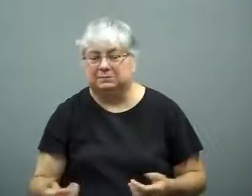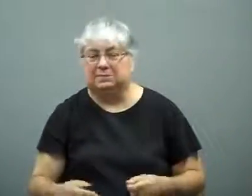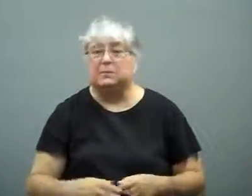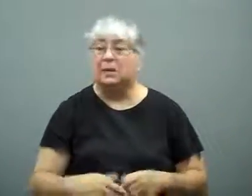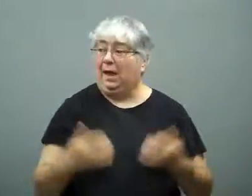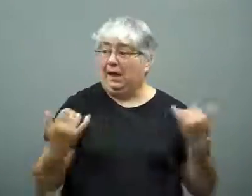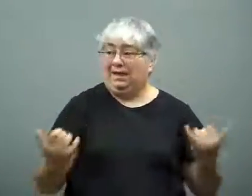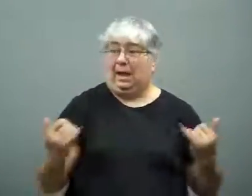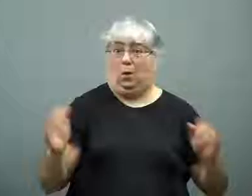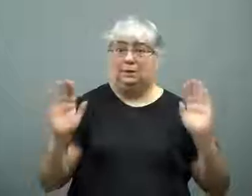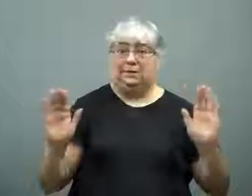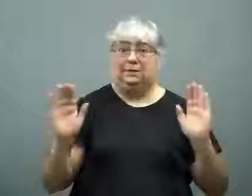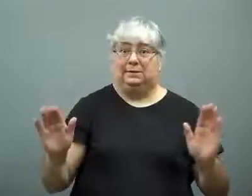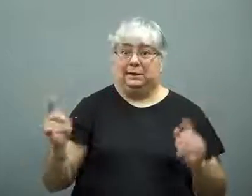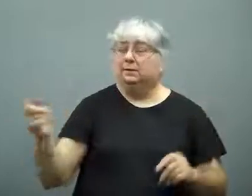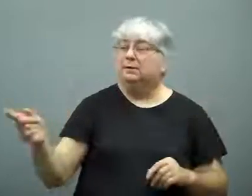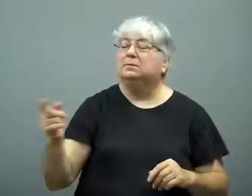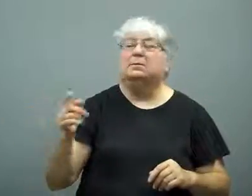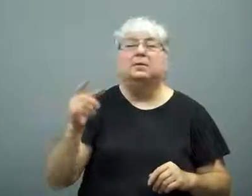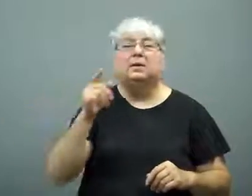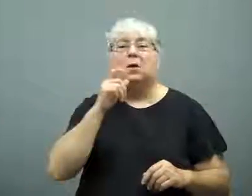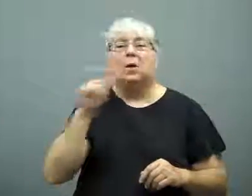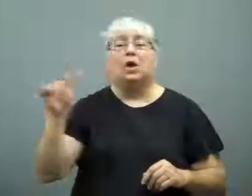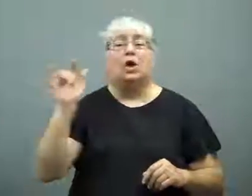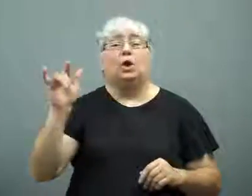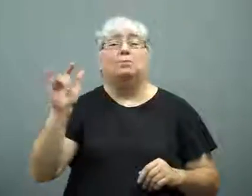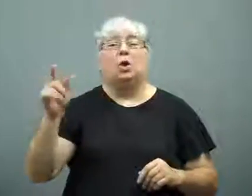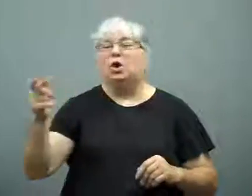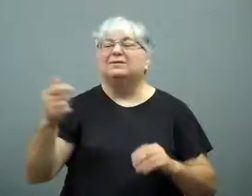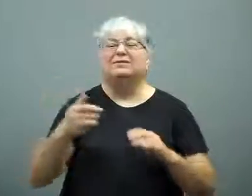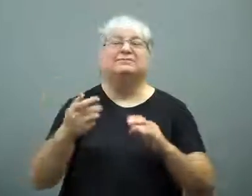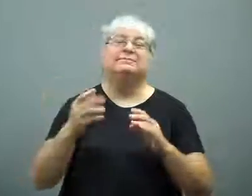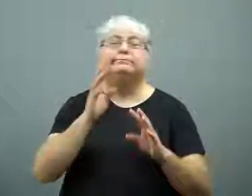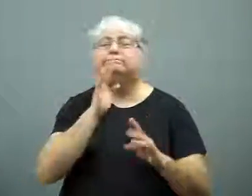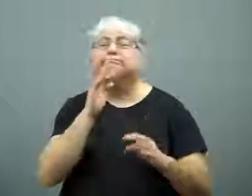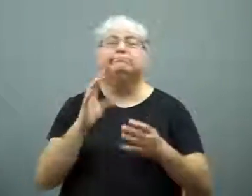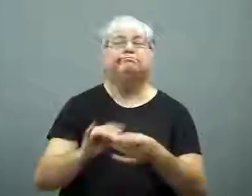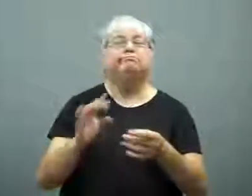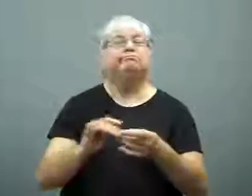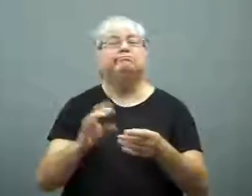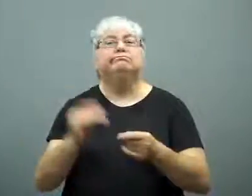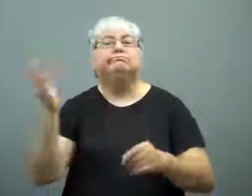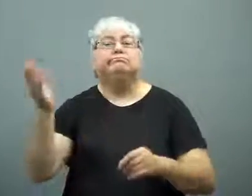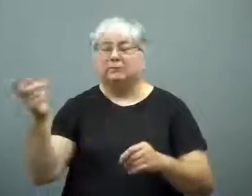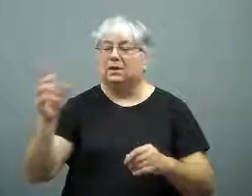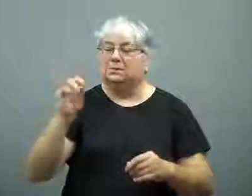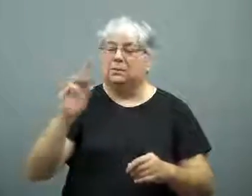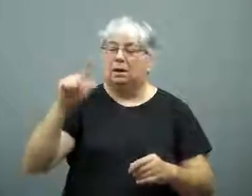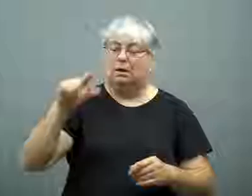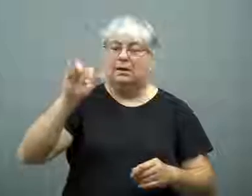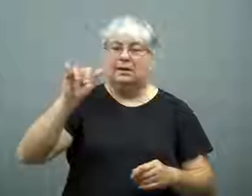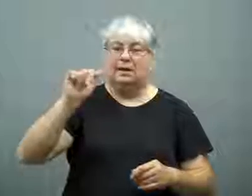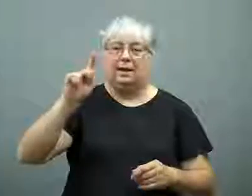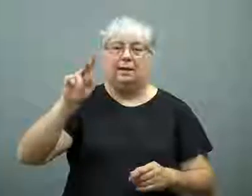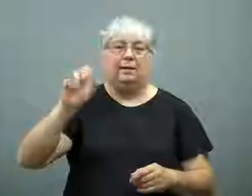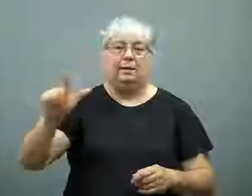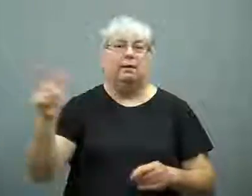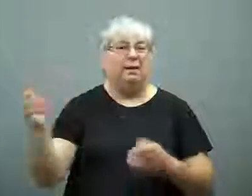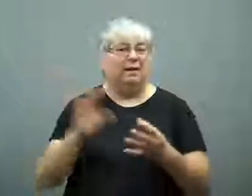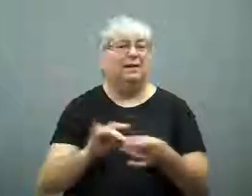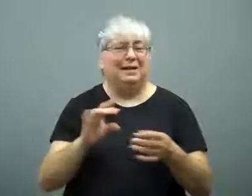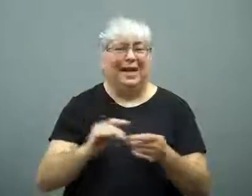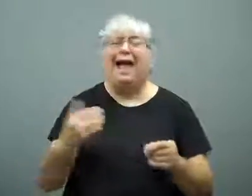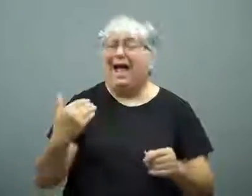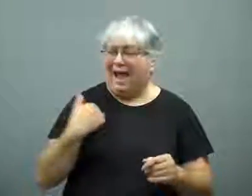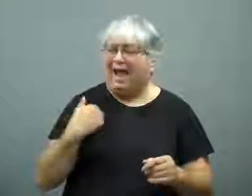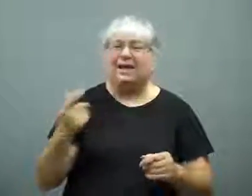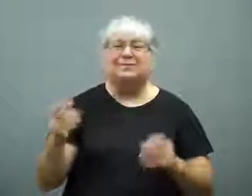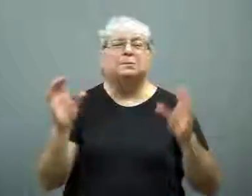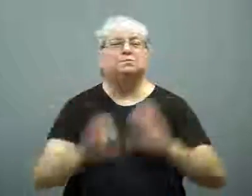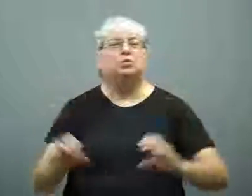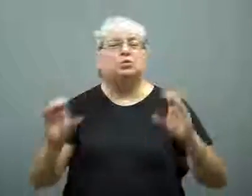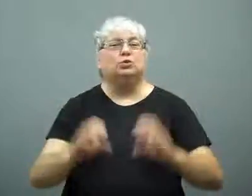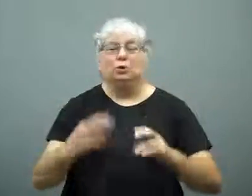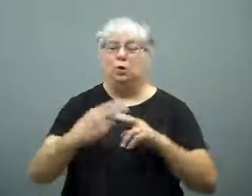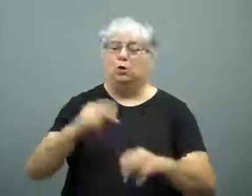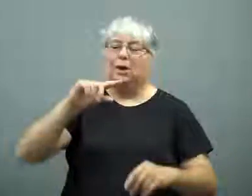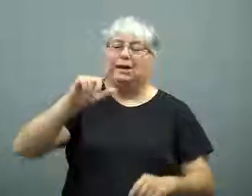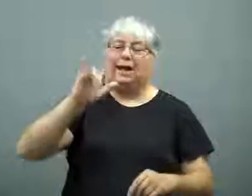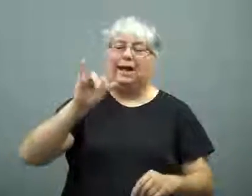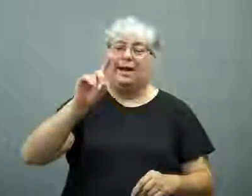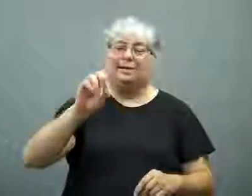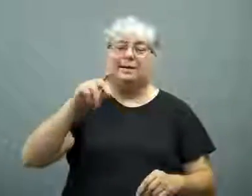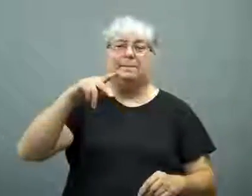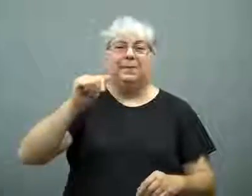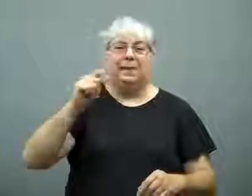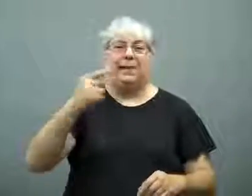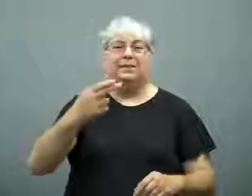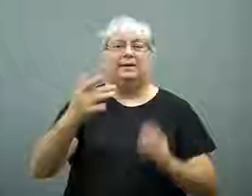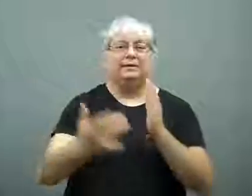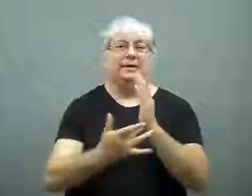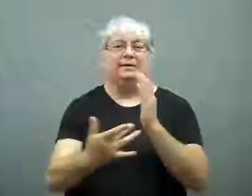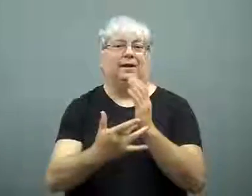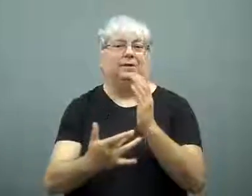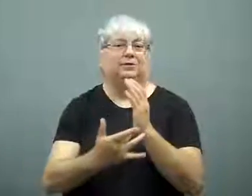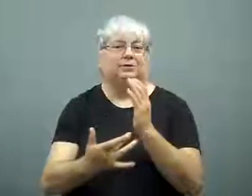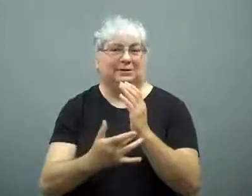Today, Sunday, the airport spokesman, Doug Yakel,